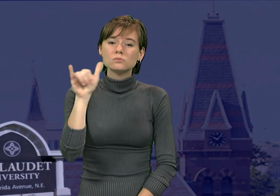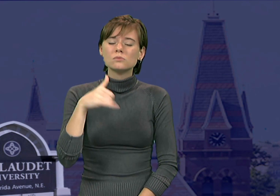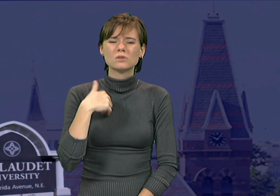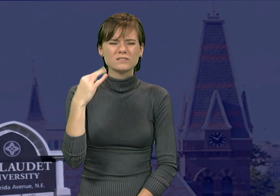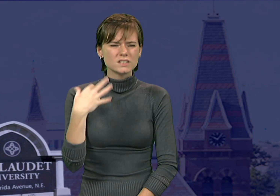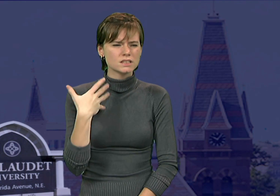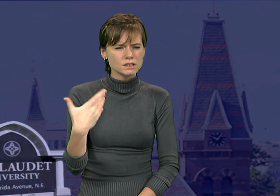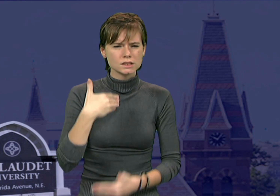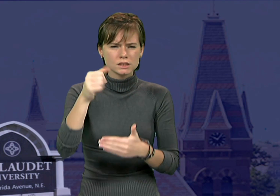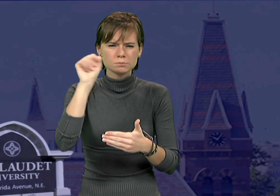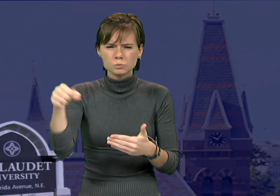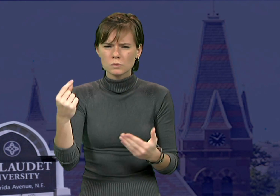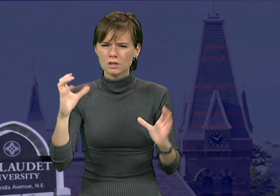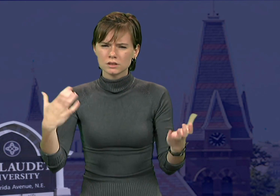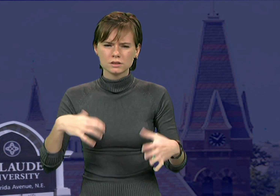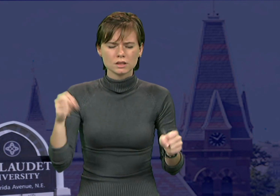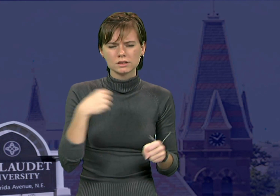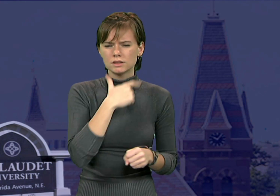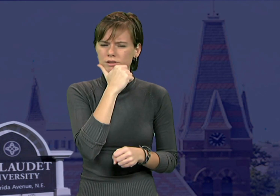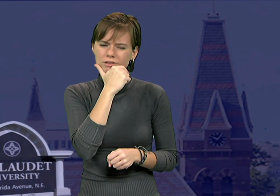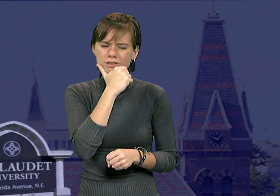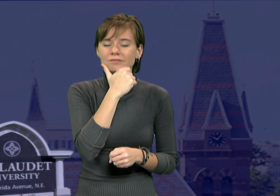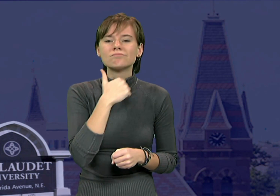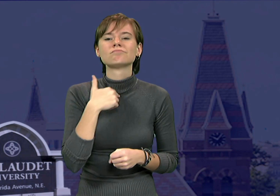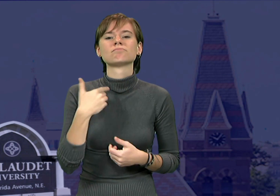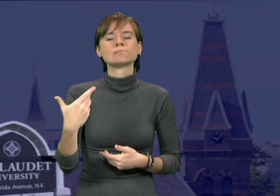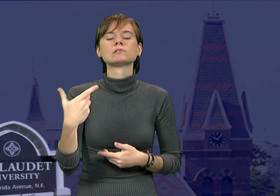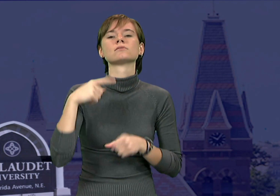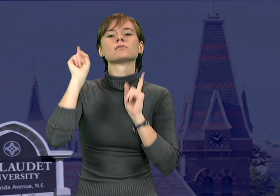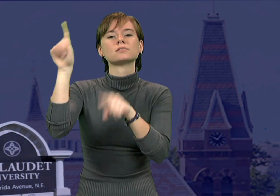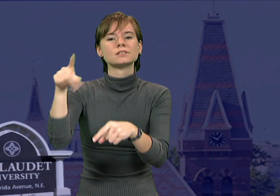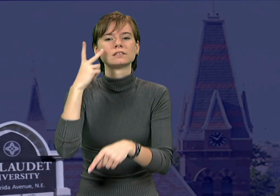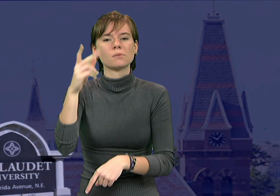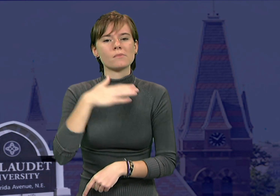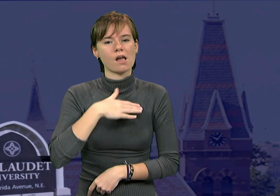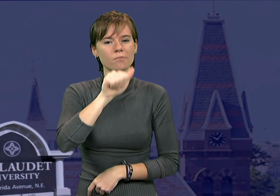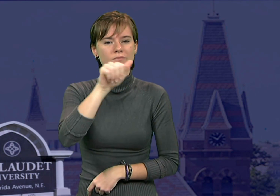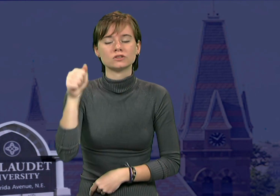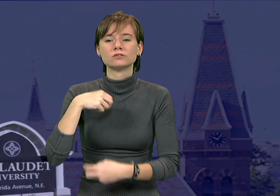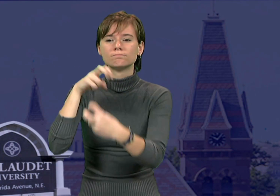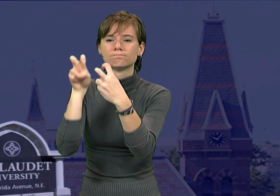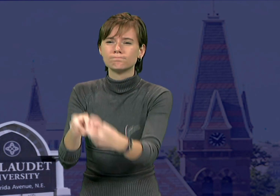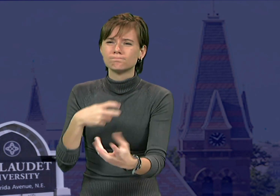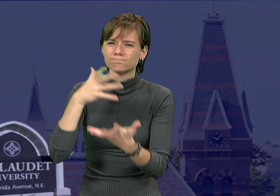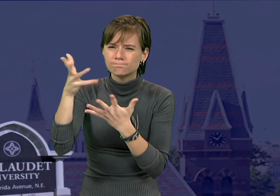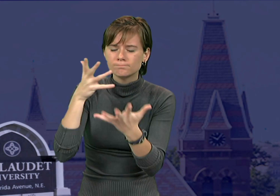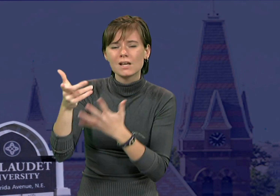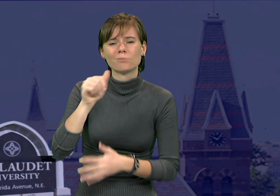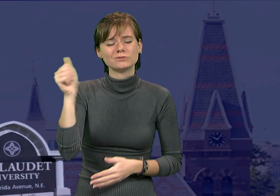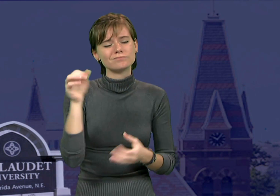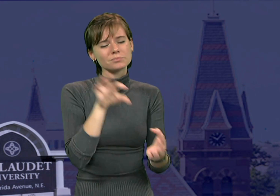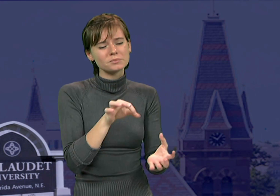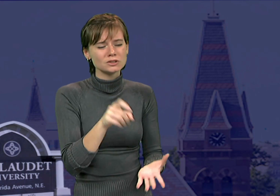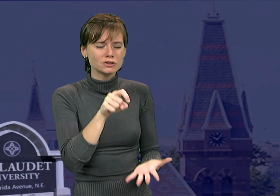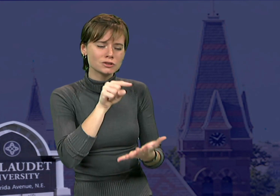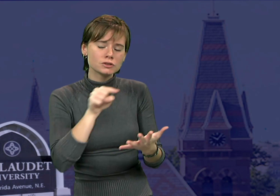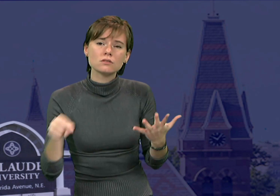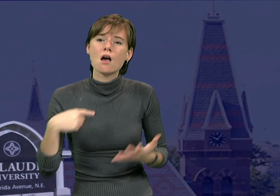Also, if I am not sure of what courses to take next semester, I can see my academic advisor. My academic advisor gives me feedback and pointers